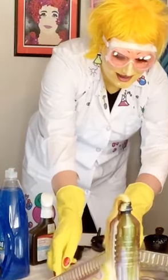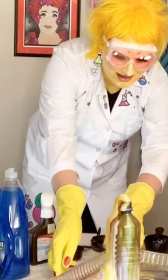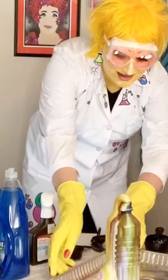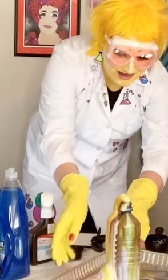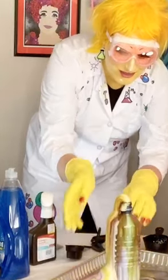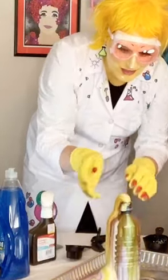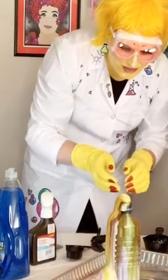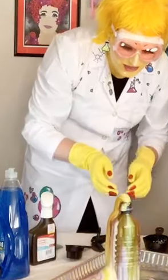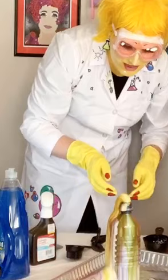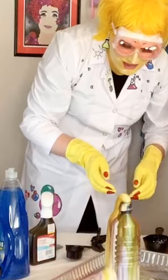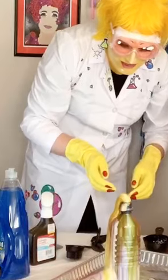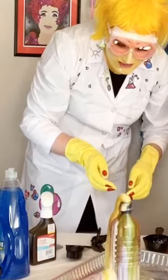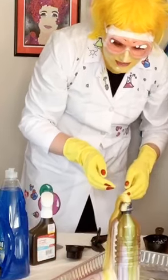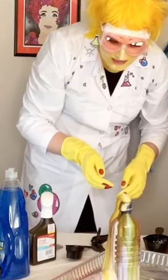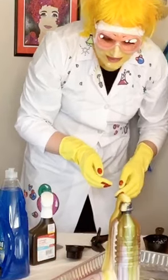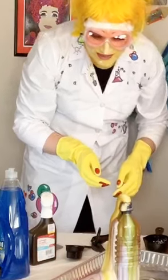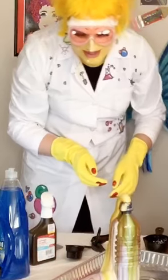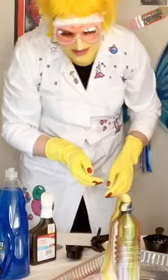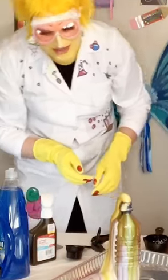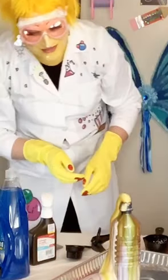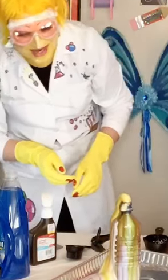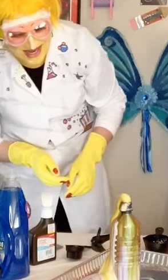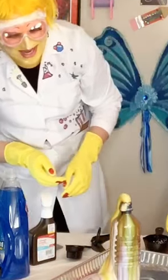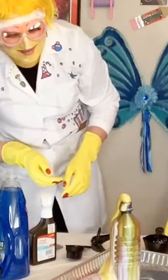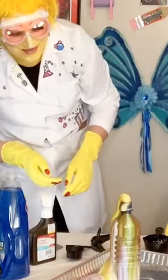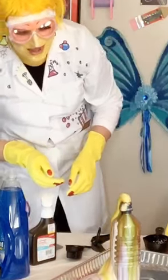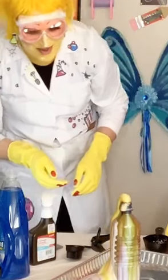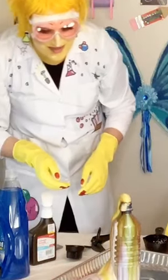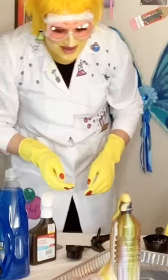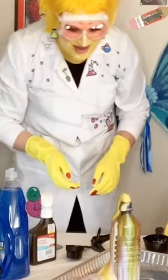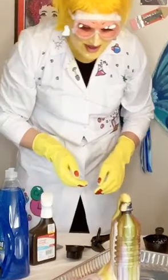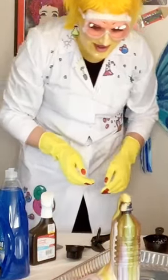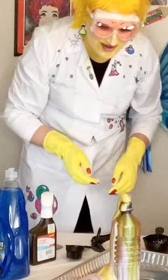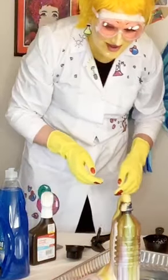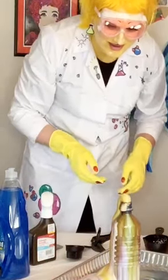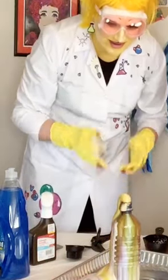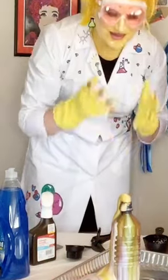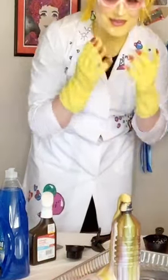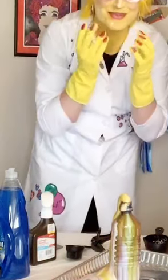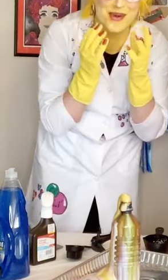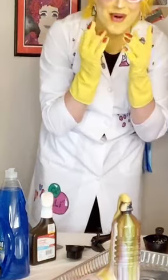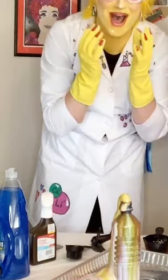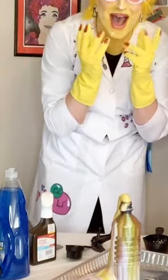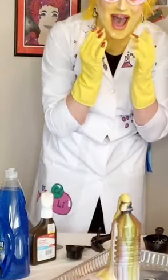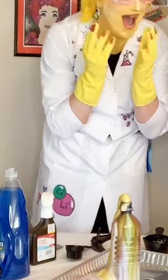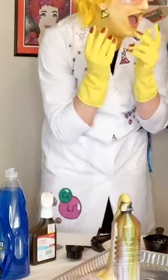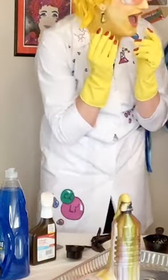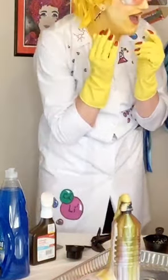Oh nice colors! CALI: Look at all the Green and Purple.